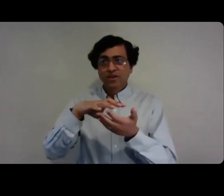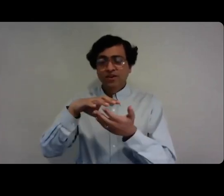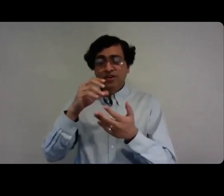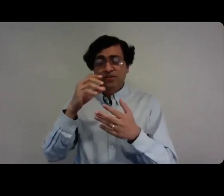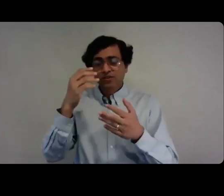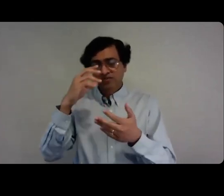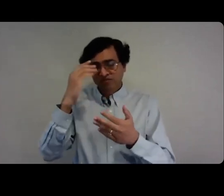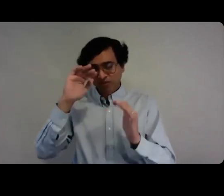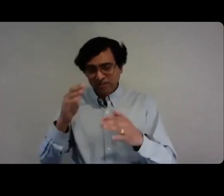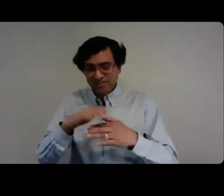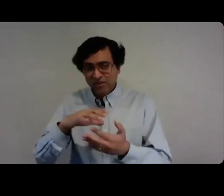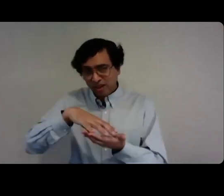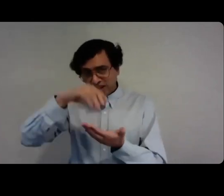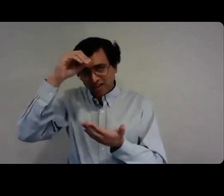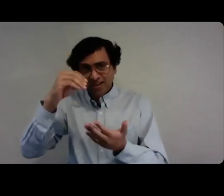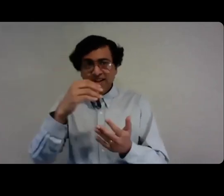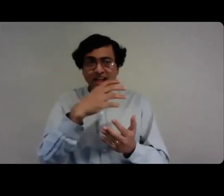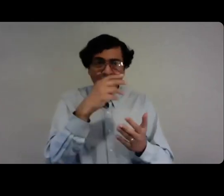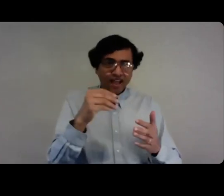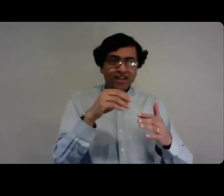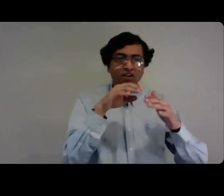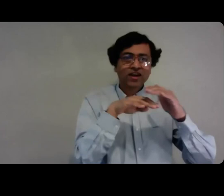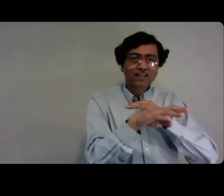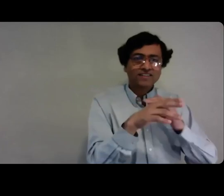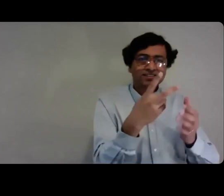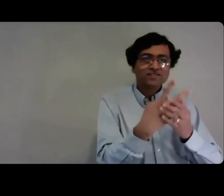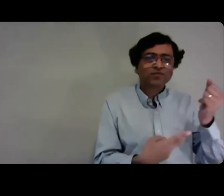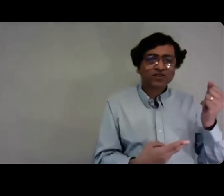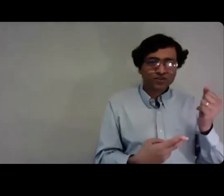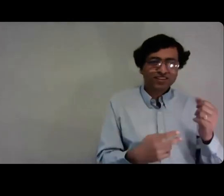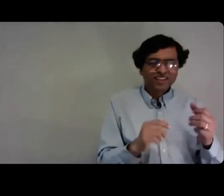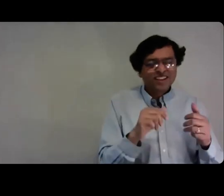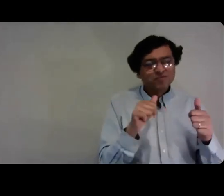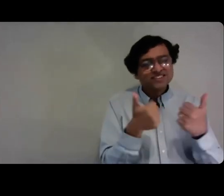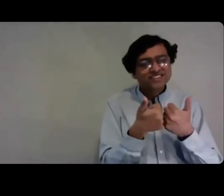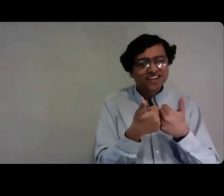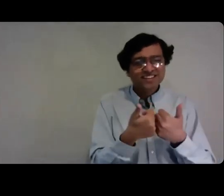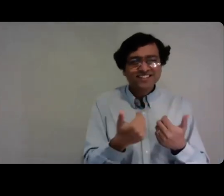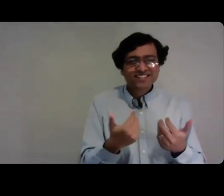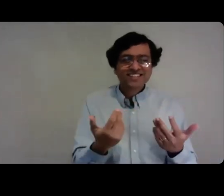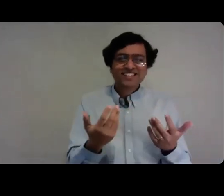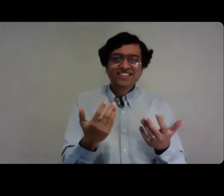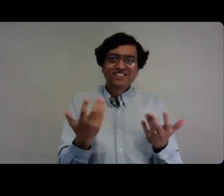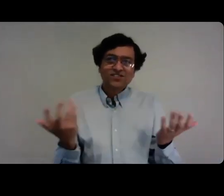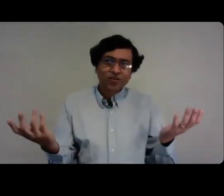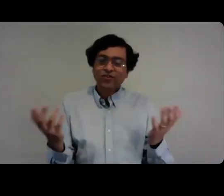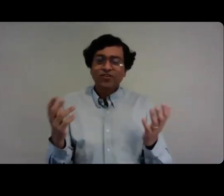If they are growing up focusing on learning and trying to win access to both